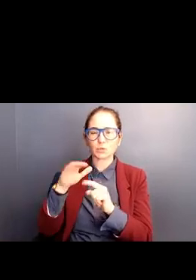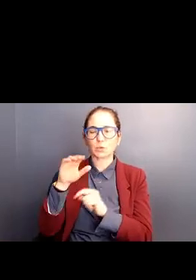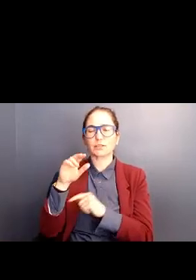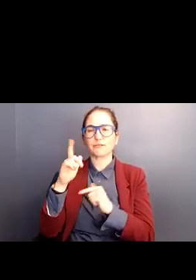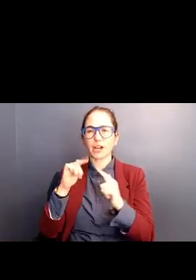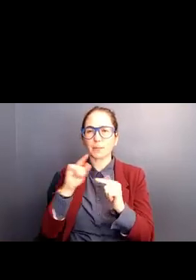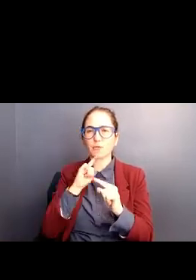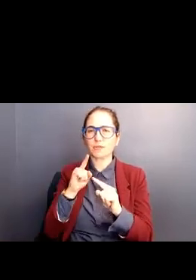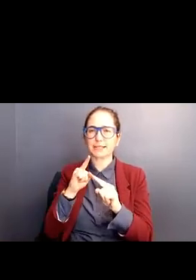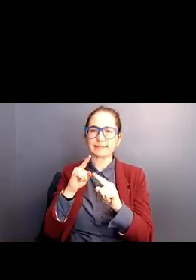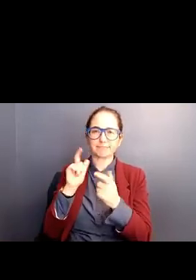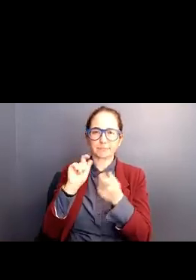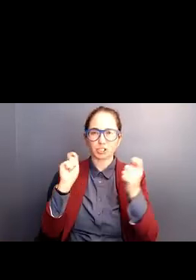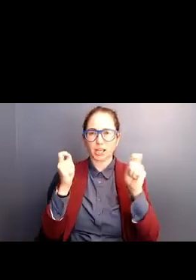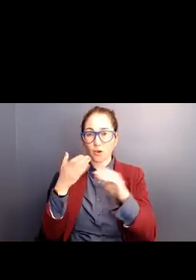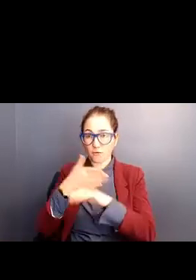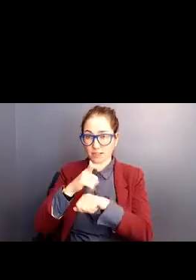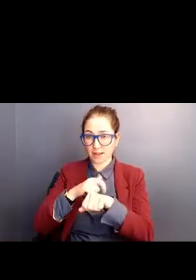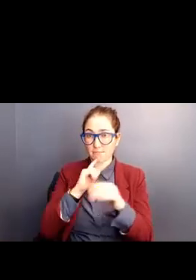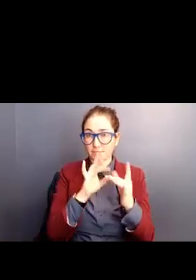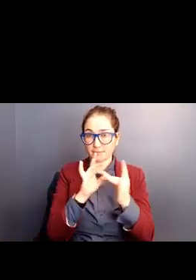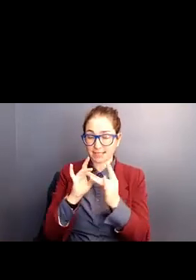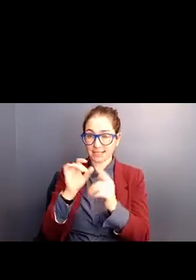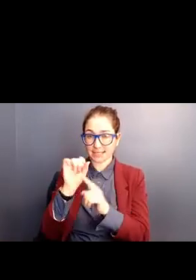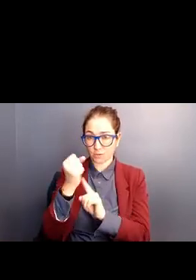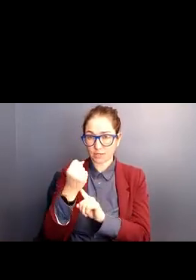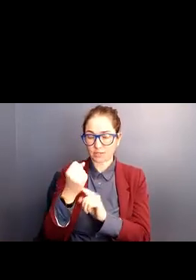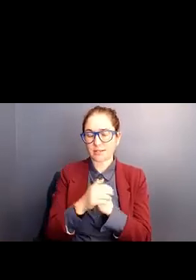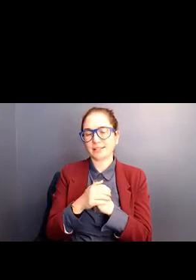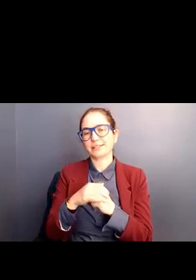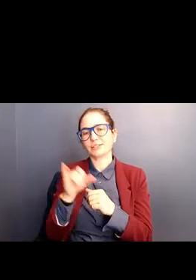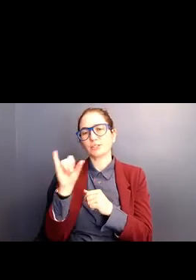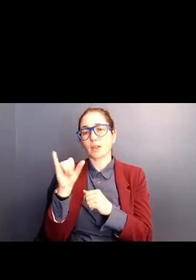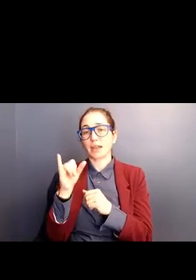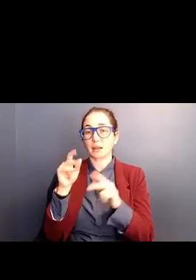relation to circumstances. Basically one is more or less disabled based